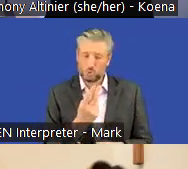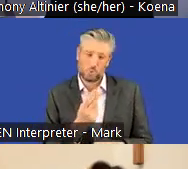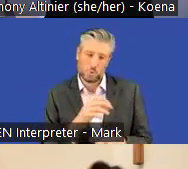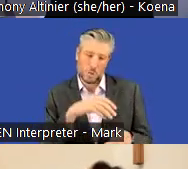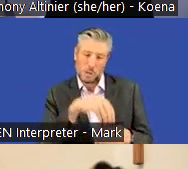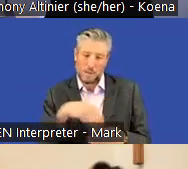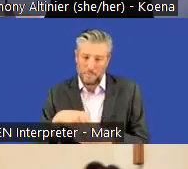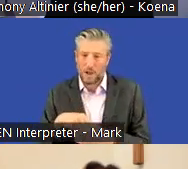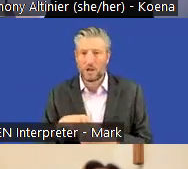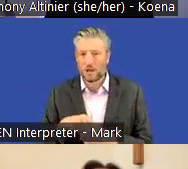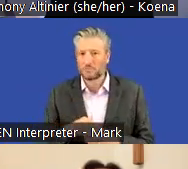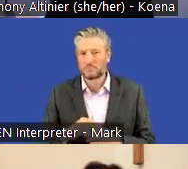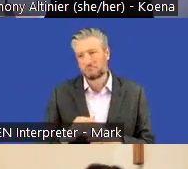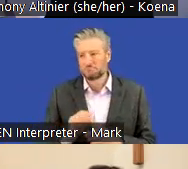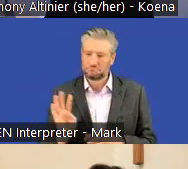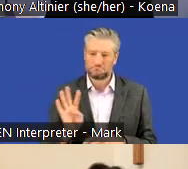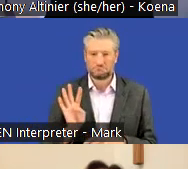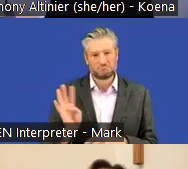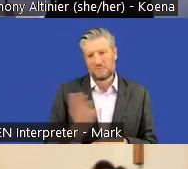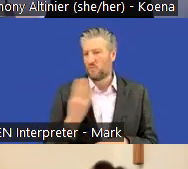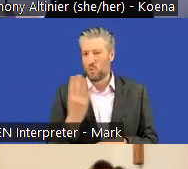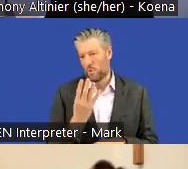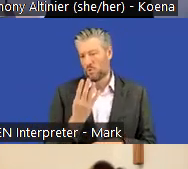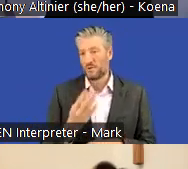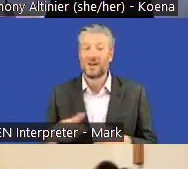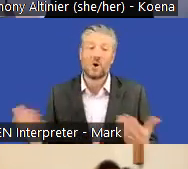And, of course, we'll tell you everything is perfect in the IAAP, and you will have